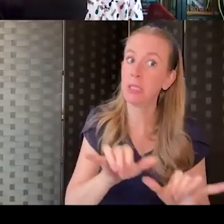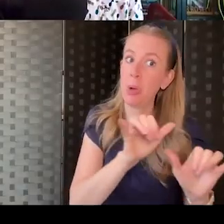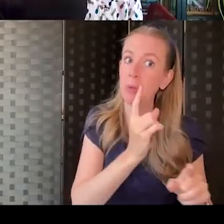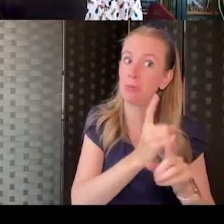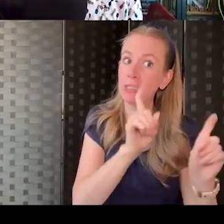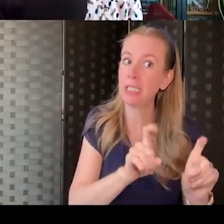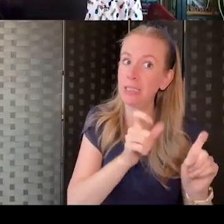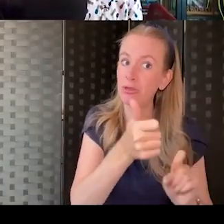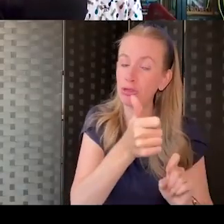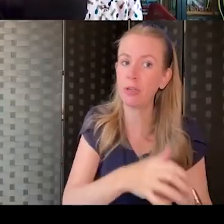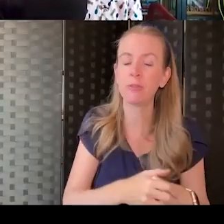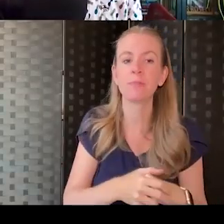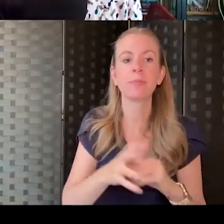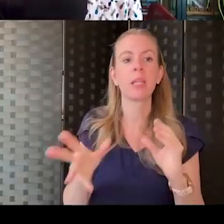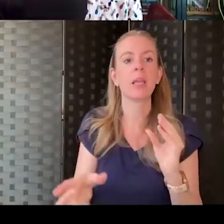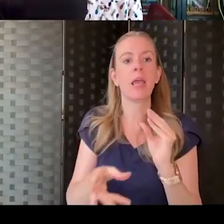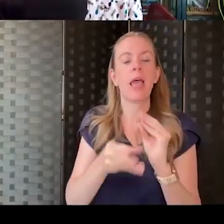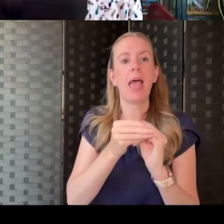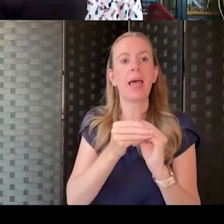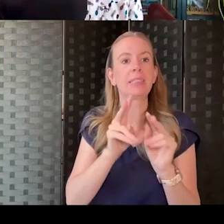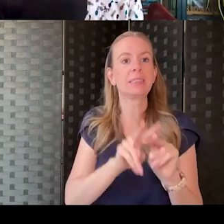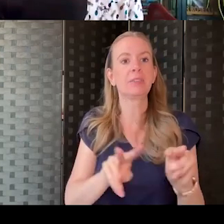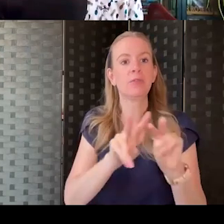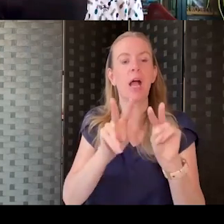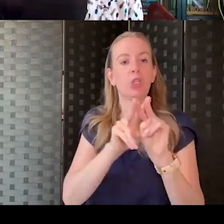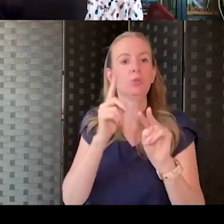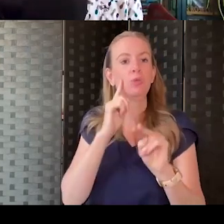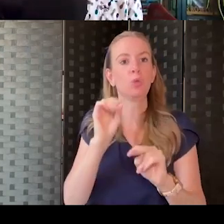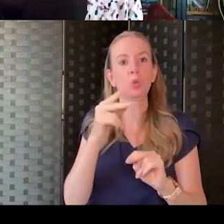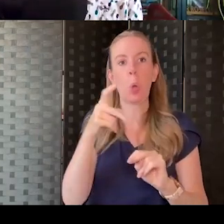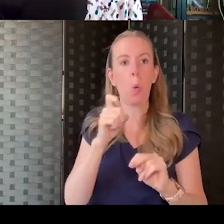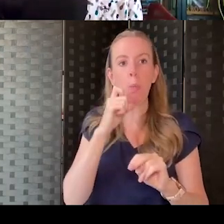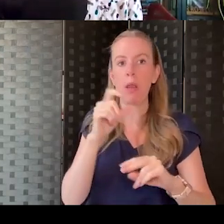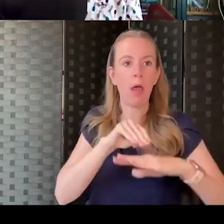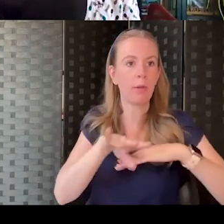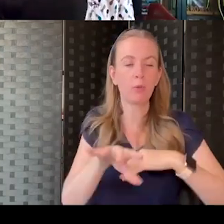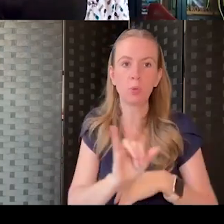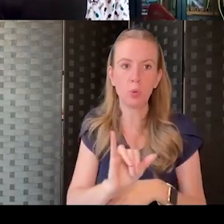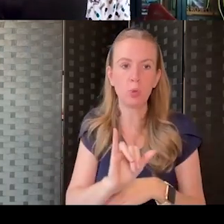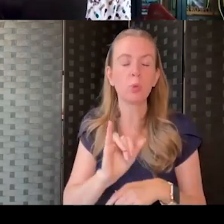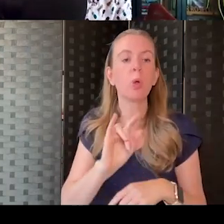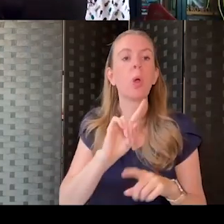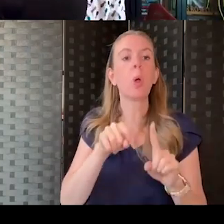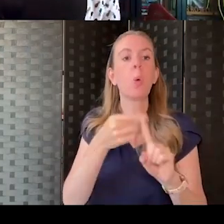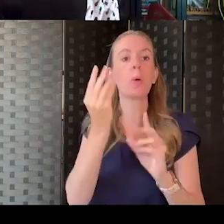and row group has no effect either. Whenever you span a data cell there is a reasonable